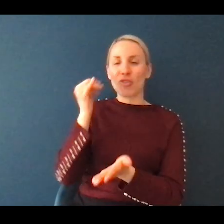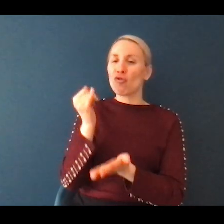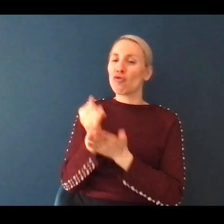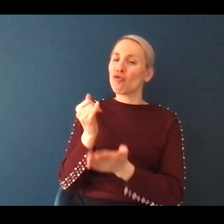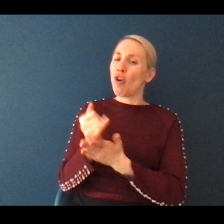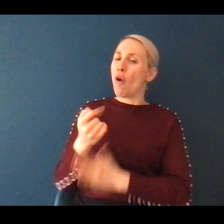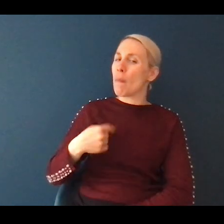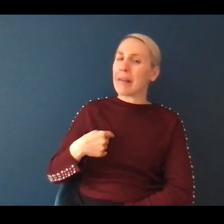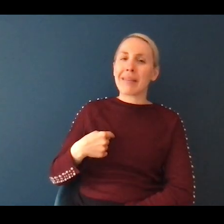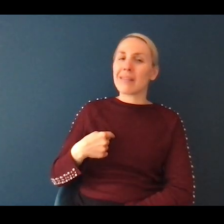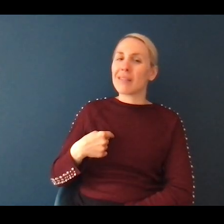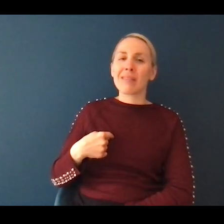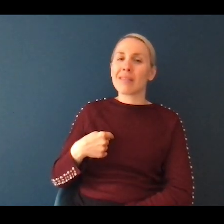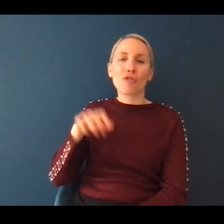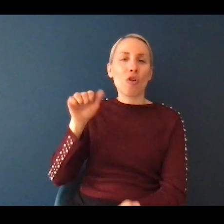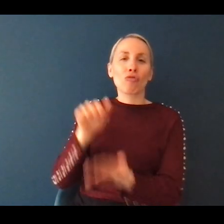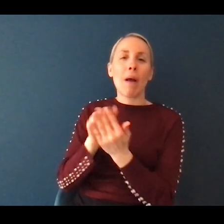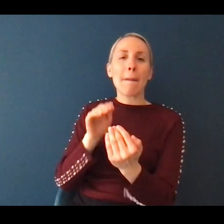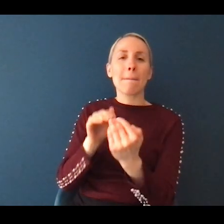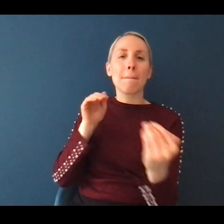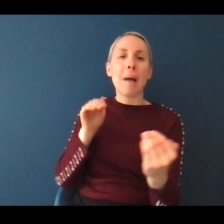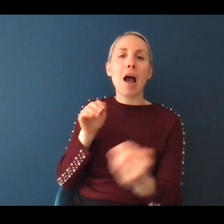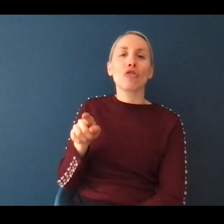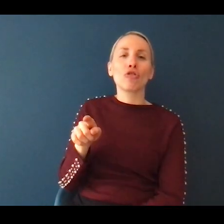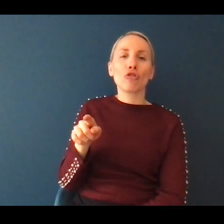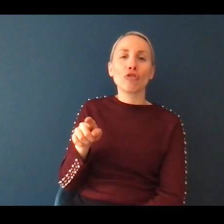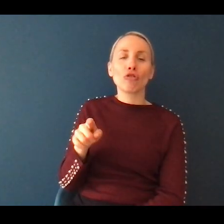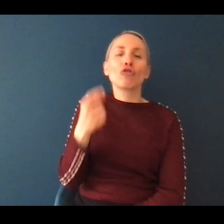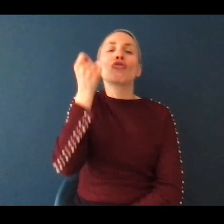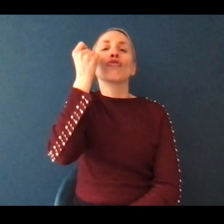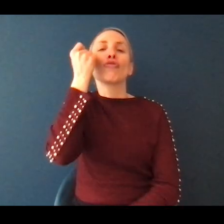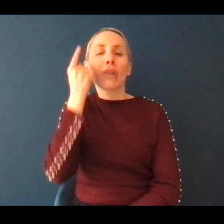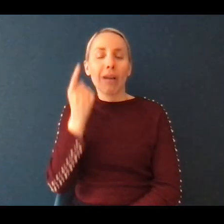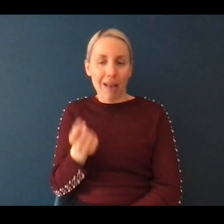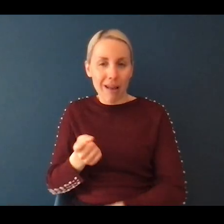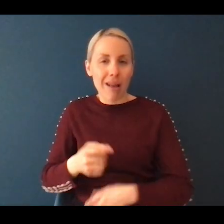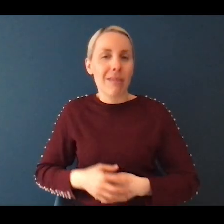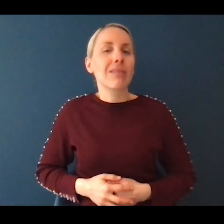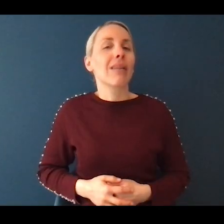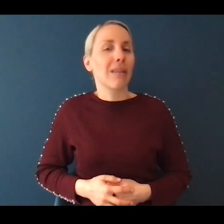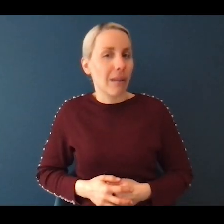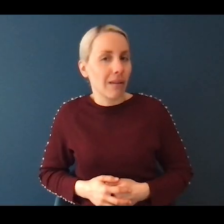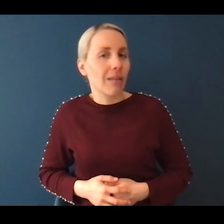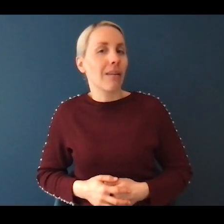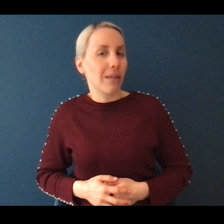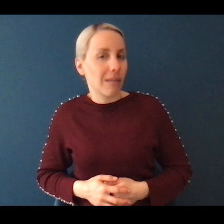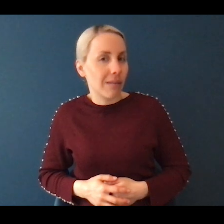apply to this but then actually you know there's no really good reason for me to do that so